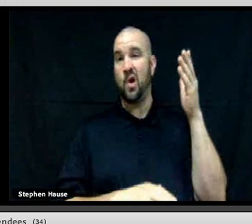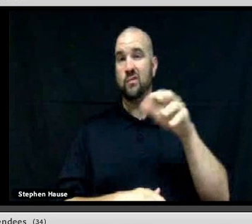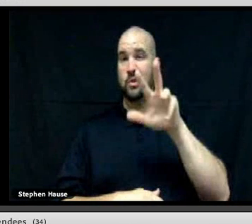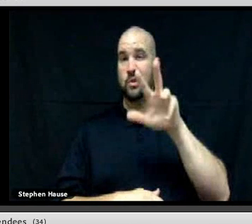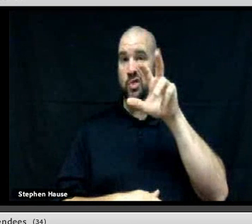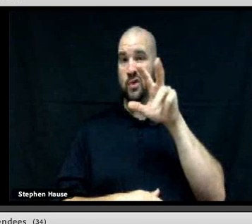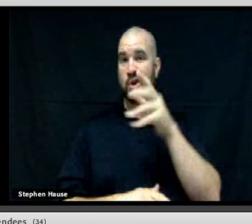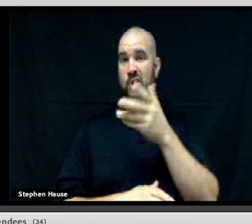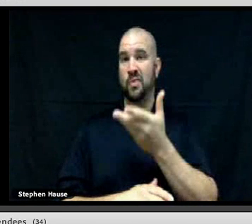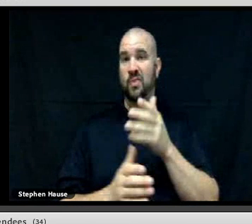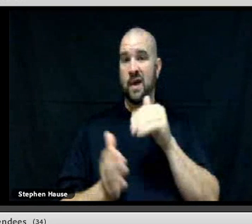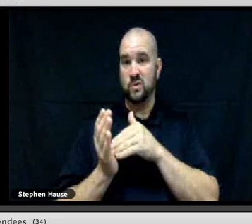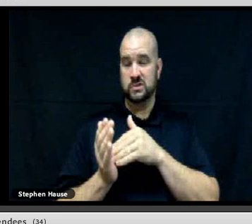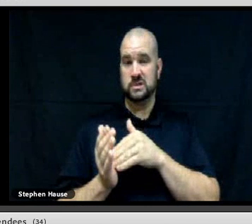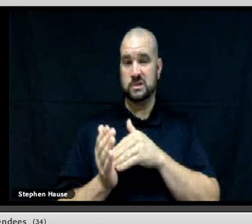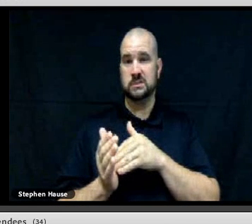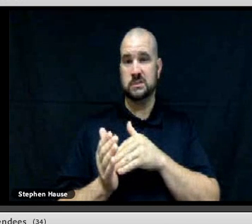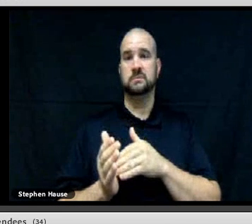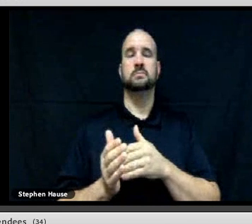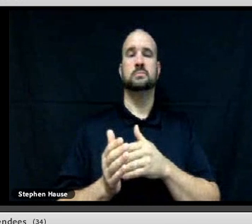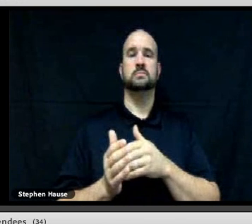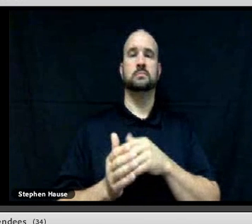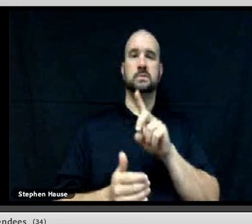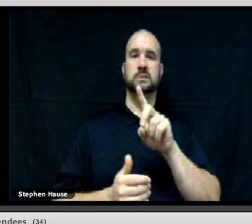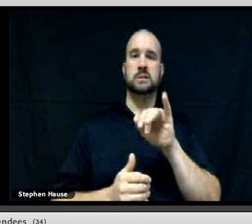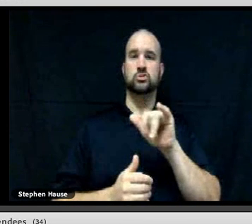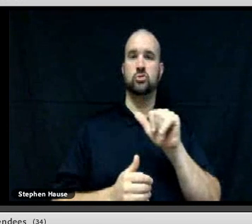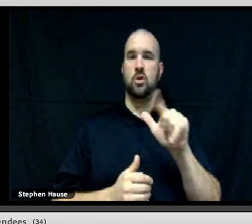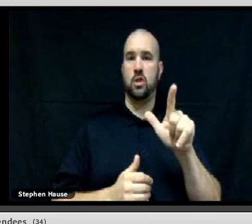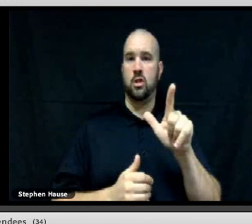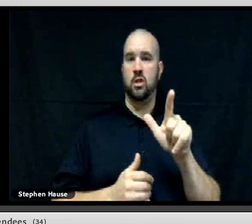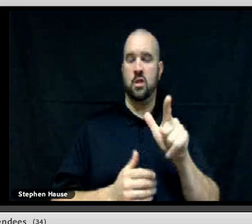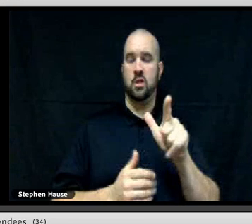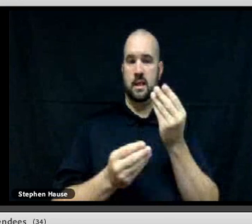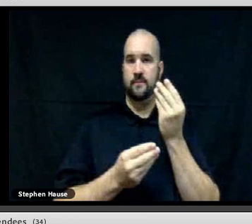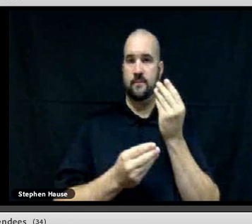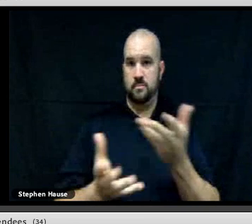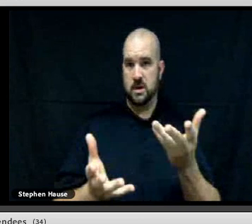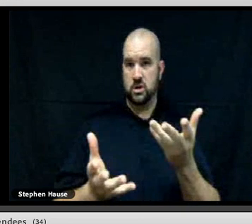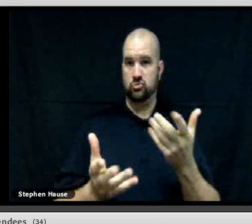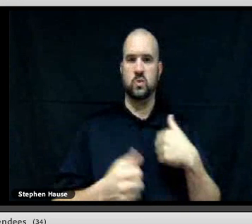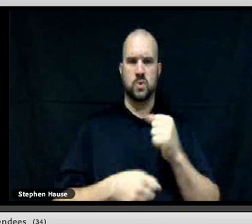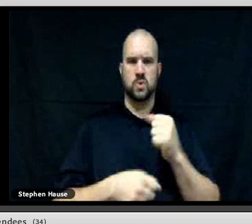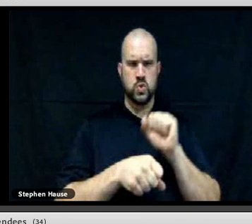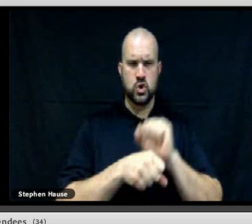So, we're currently working with them to get their content into DPLA. Um, we also provide our content